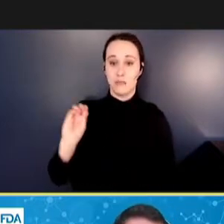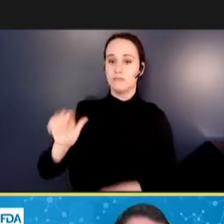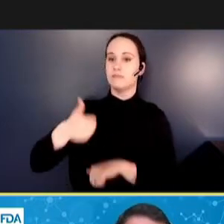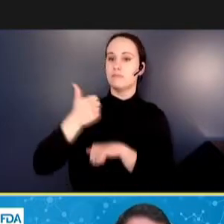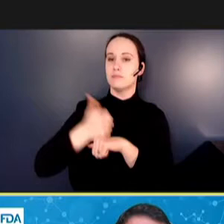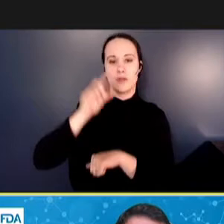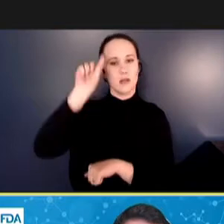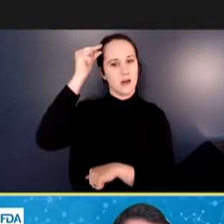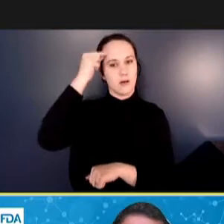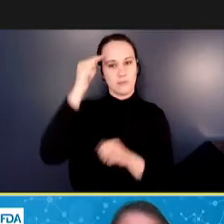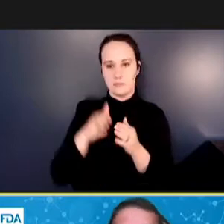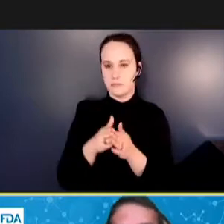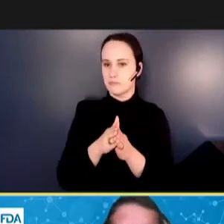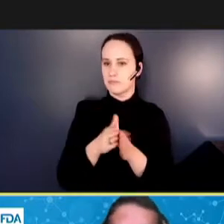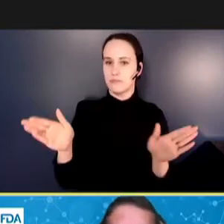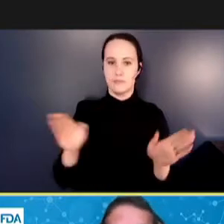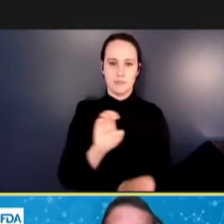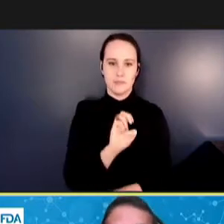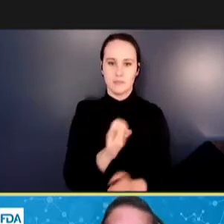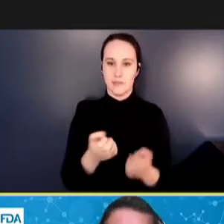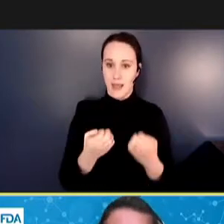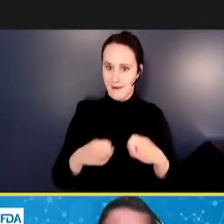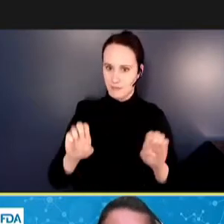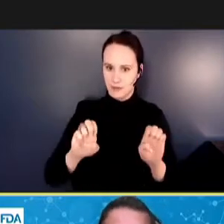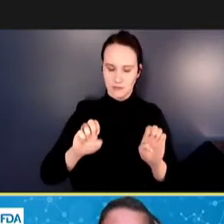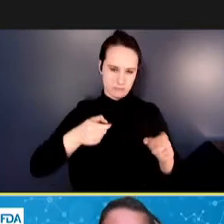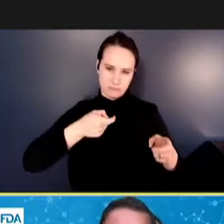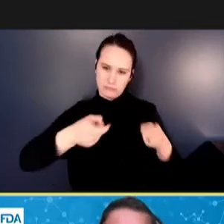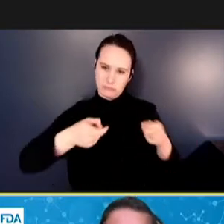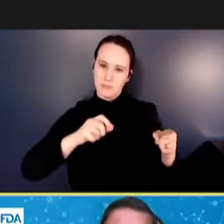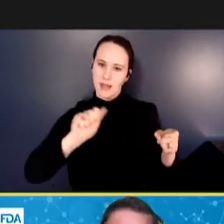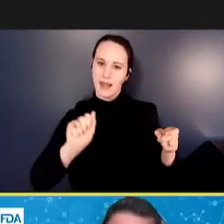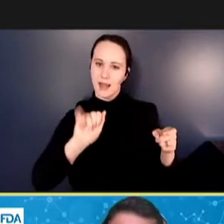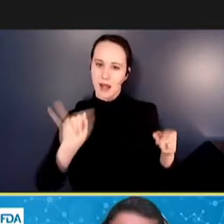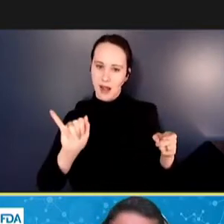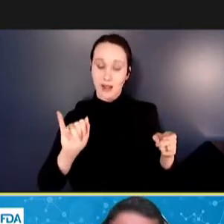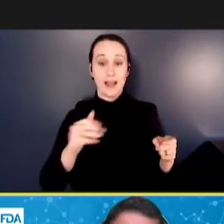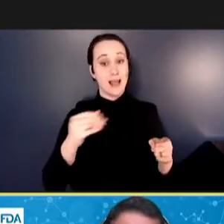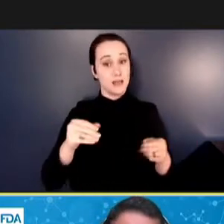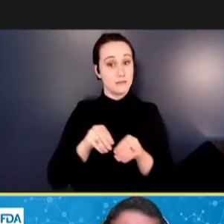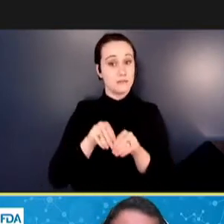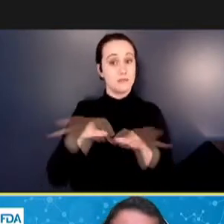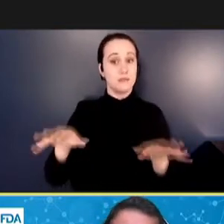to guide responsible AI development and deployment through federal agency leadership,